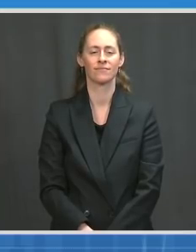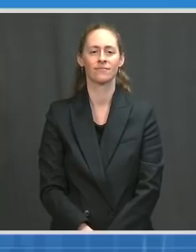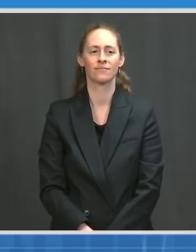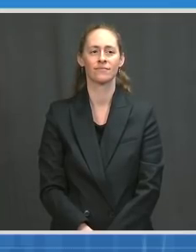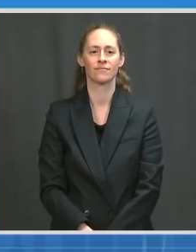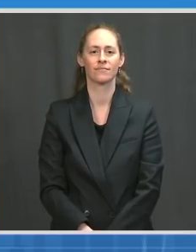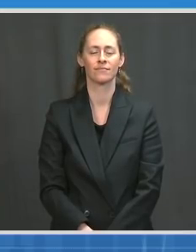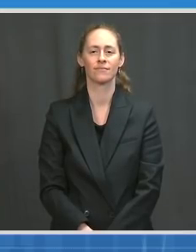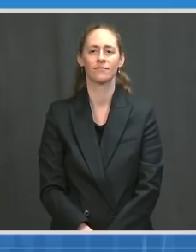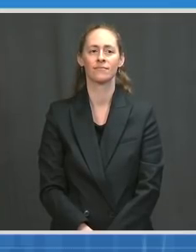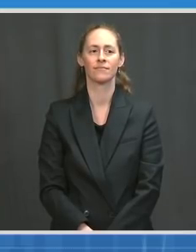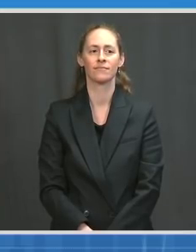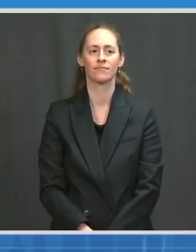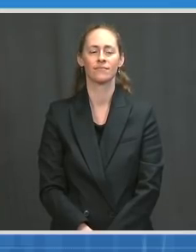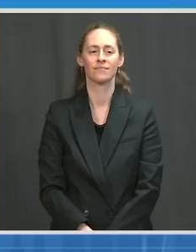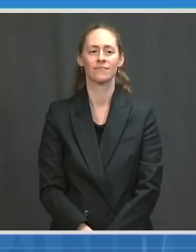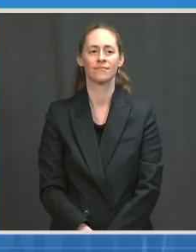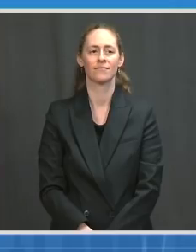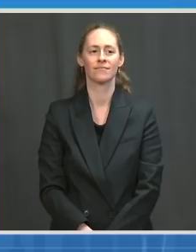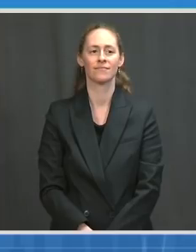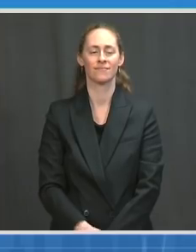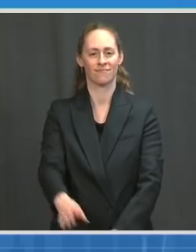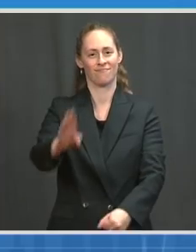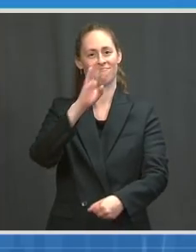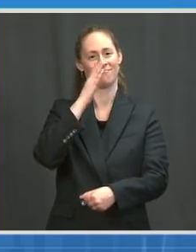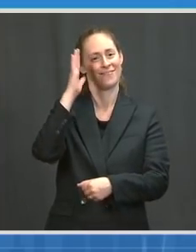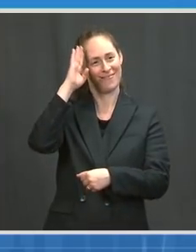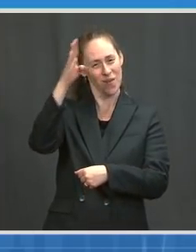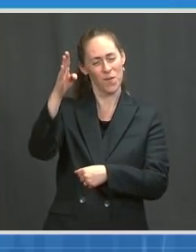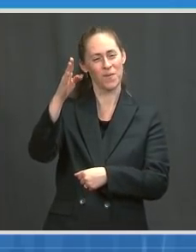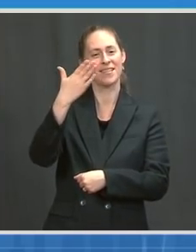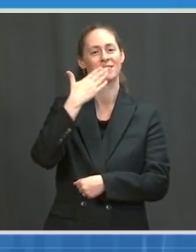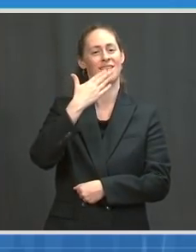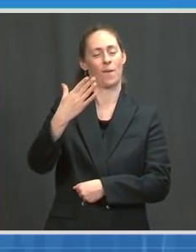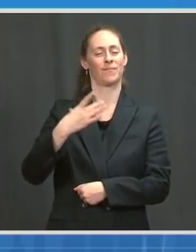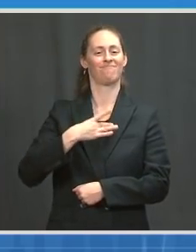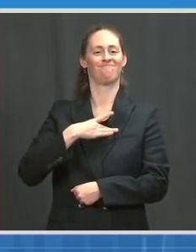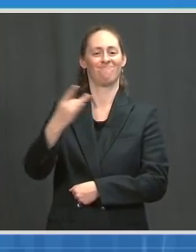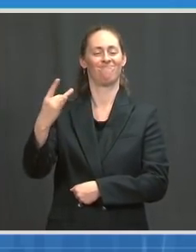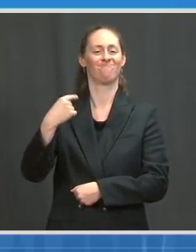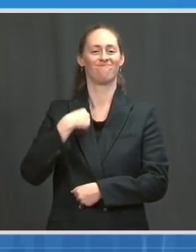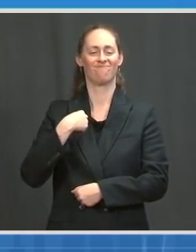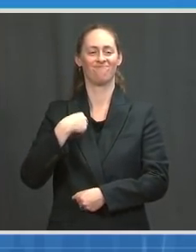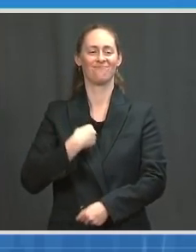The Press: Hello. Thank you so much for taking my question. The -- my question is just that, you know, the --